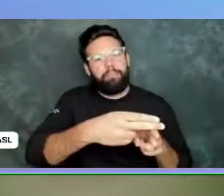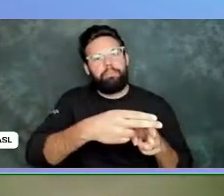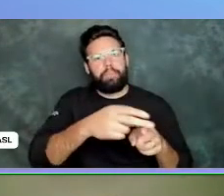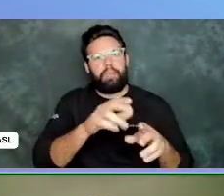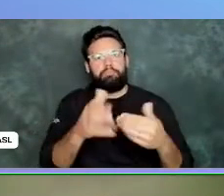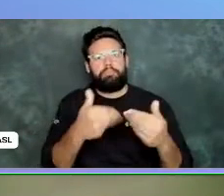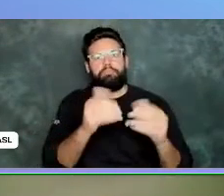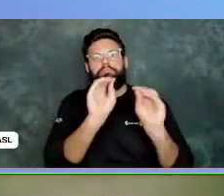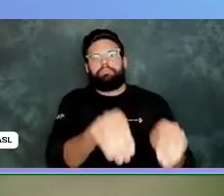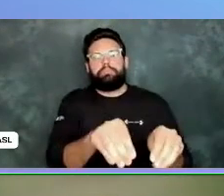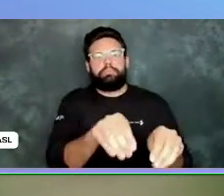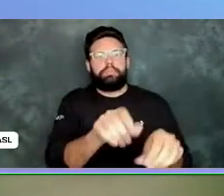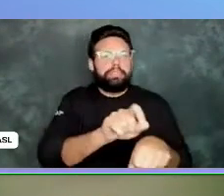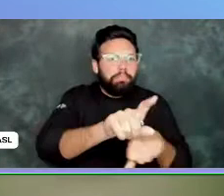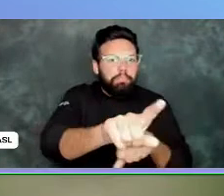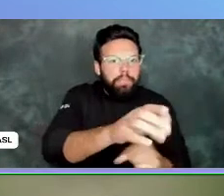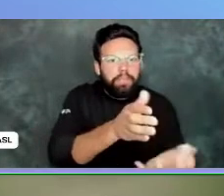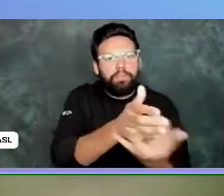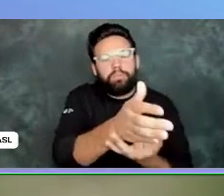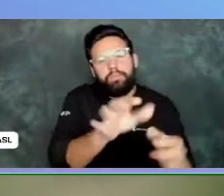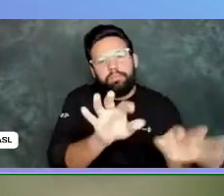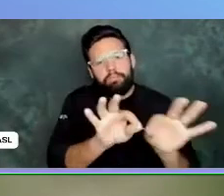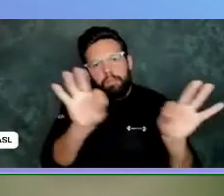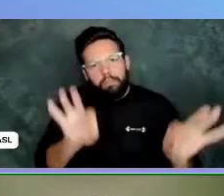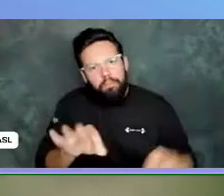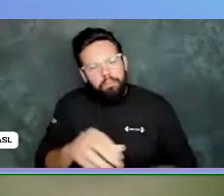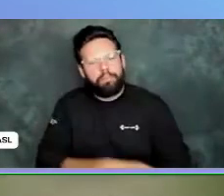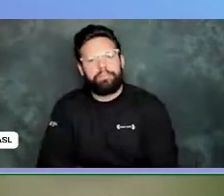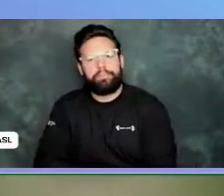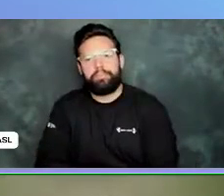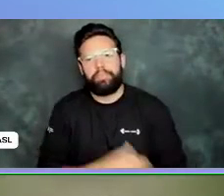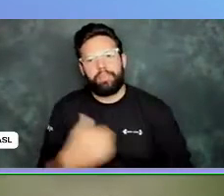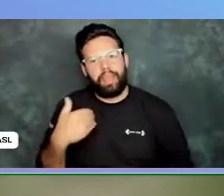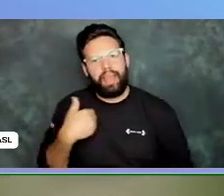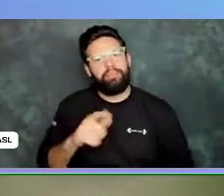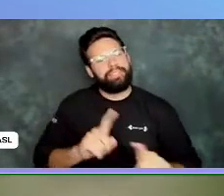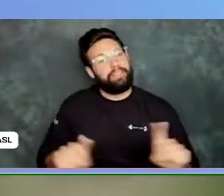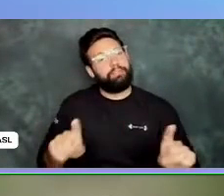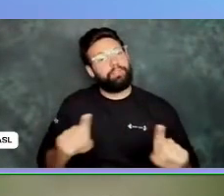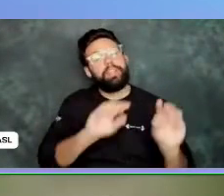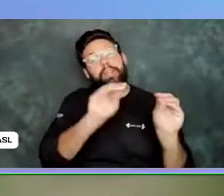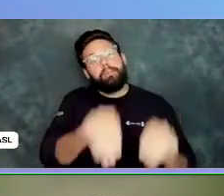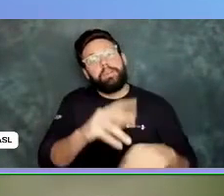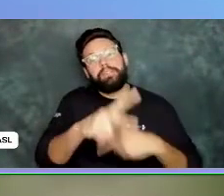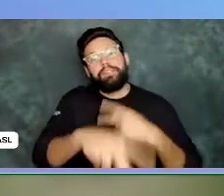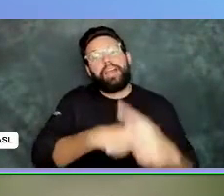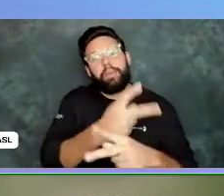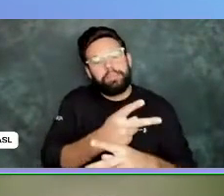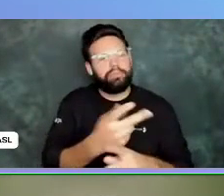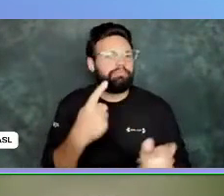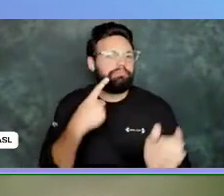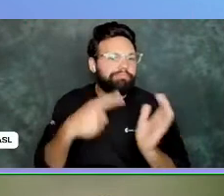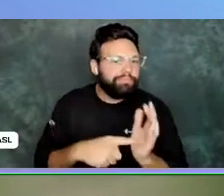those labels using that ID, and the name attribute allows the information to be submitted through the form.